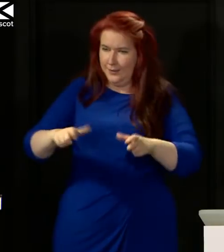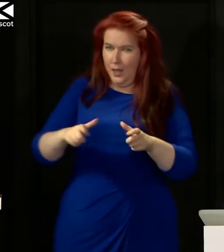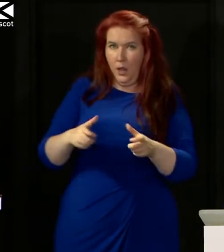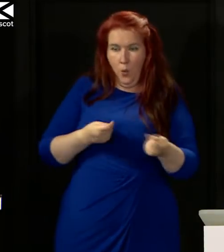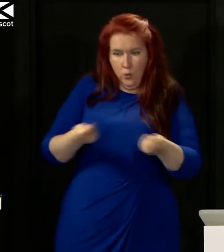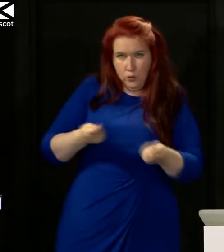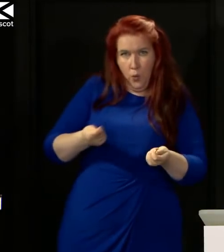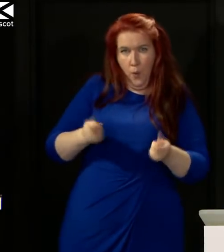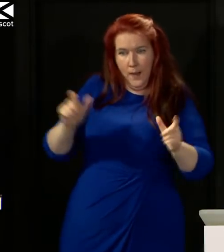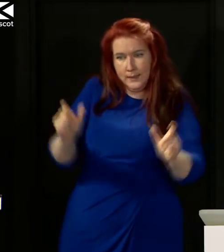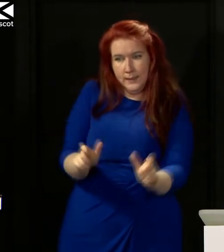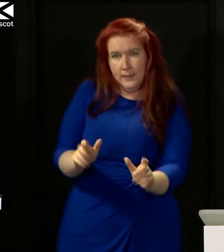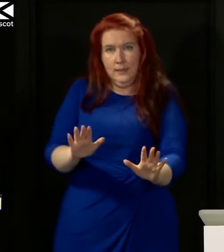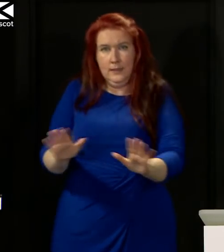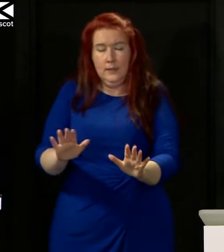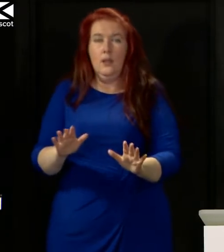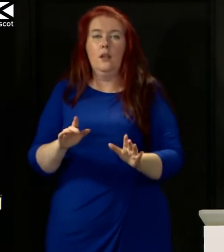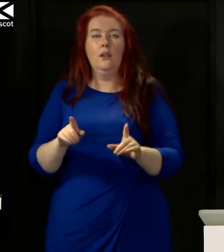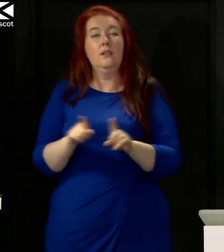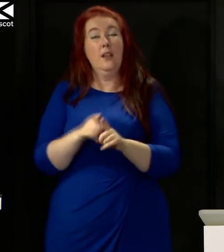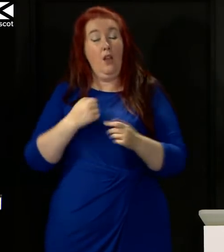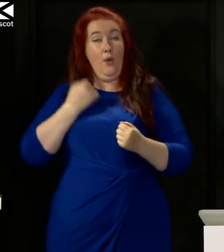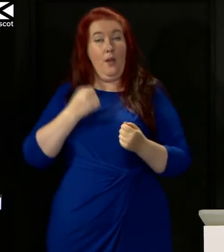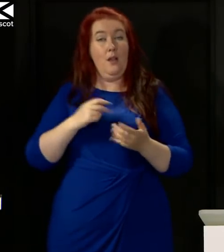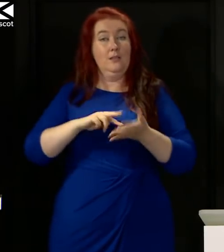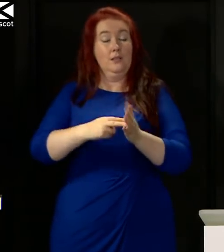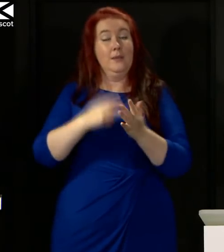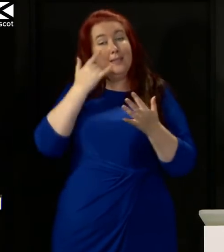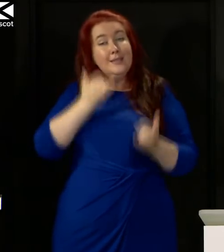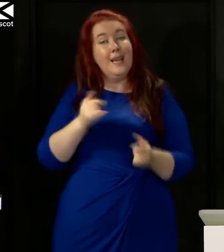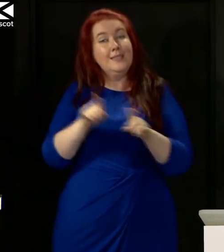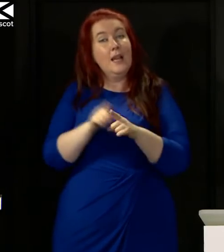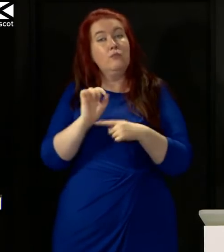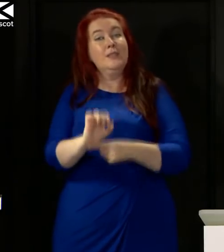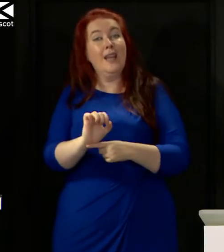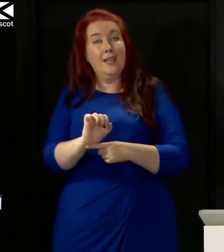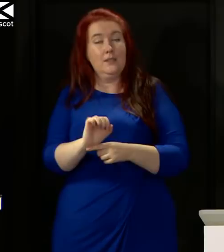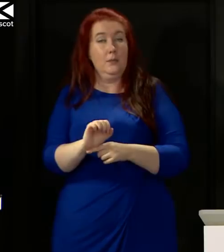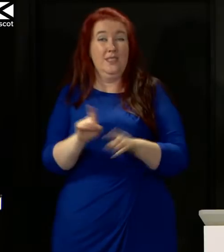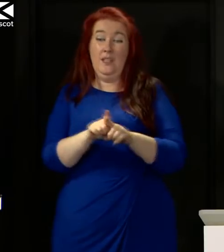is not the only thing, but it is really important. But so too is physical distancing for the